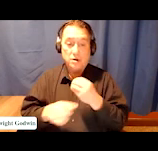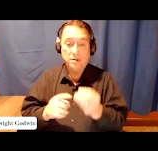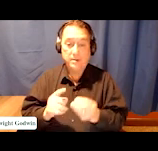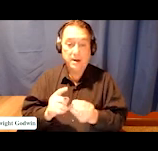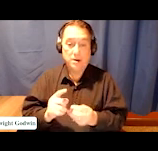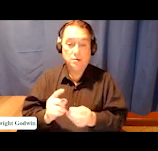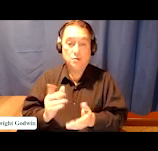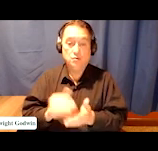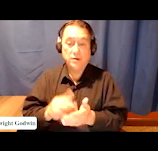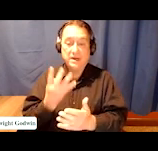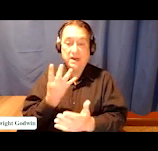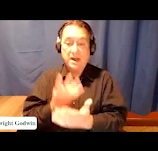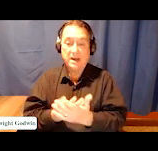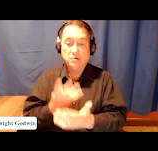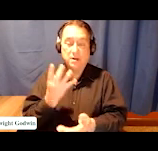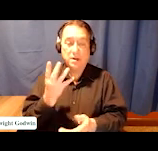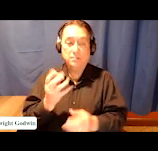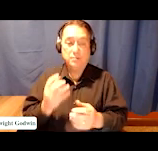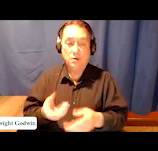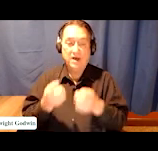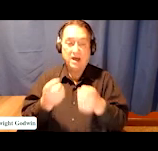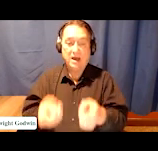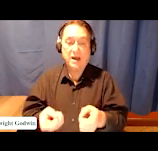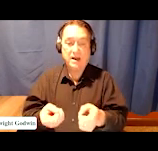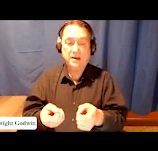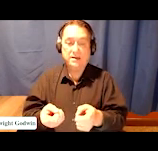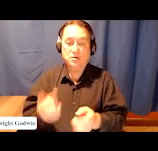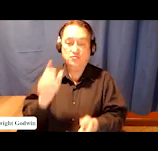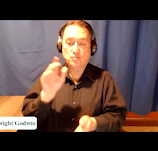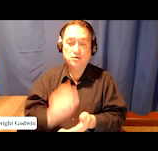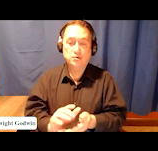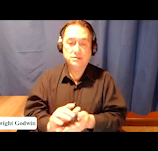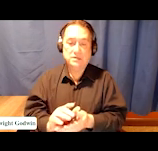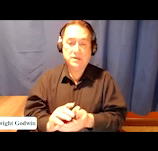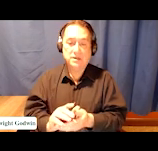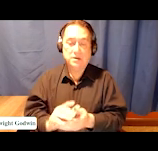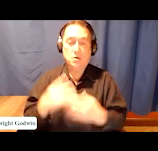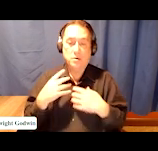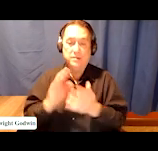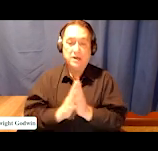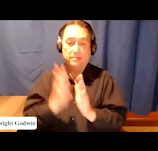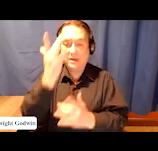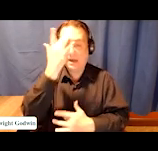Peers can help provide peer support around reducing relapse and recidivism. During reentry, peer support specialists